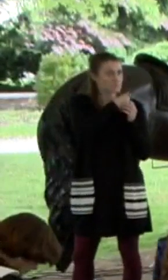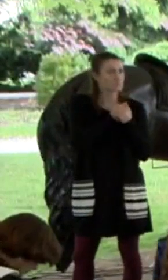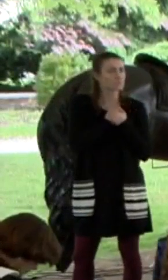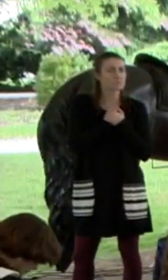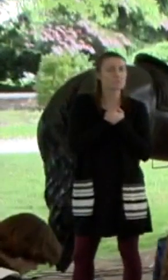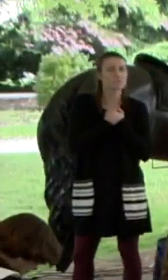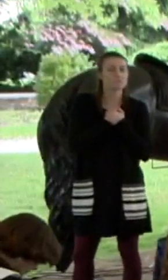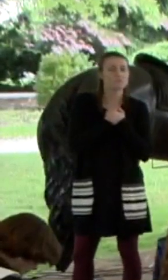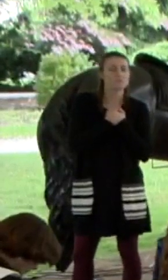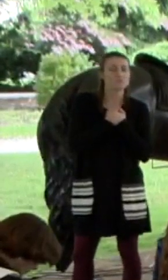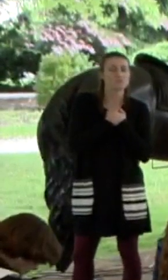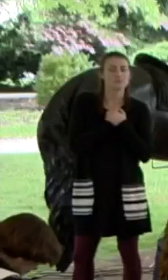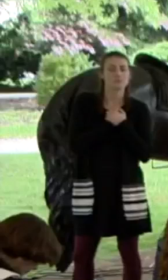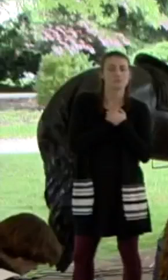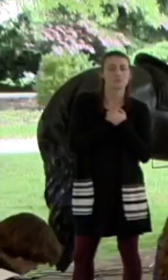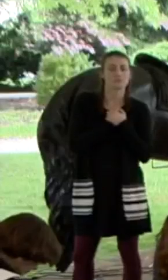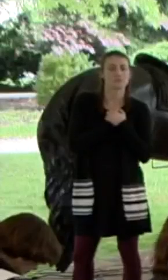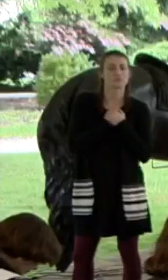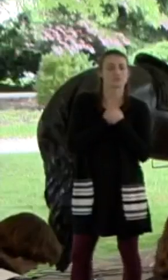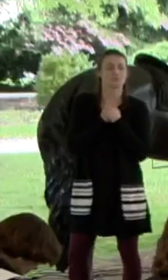RODRIGUEZ' HAIR HAS NOW --